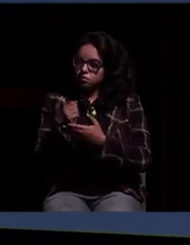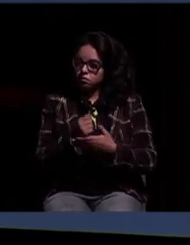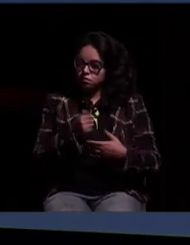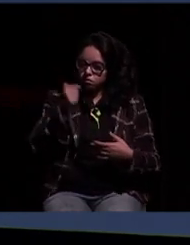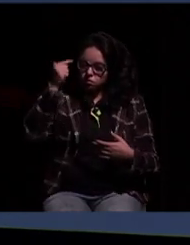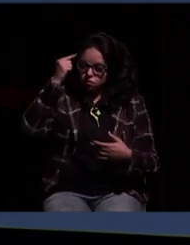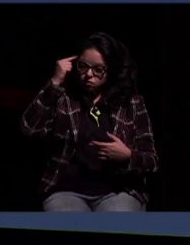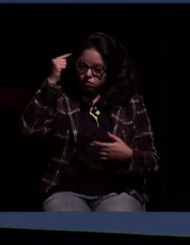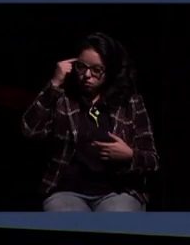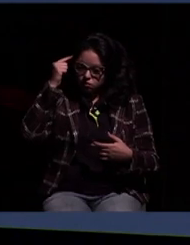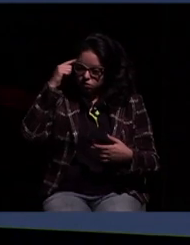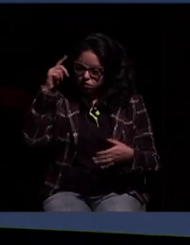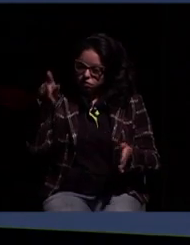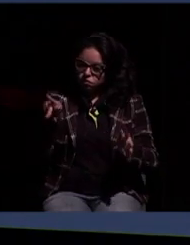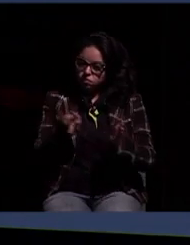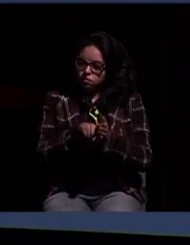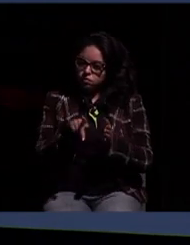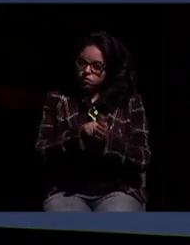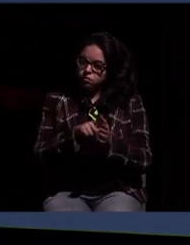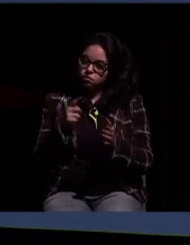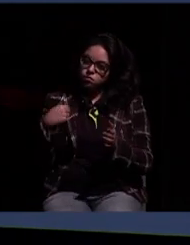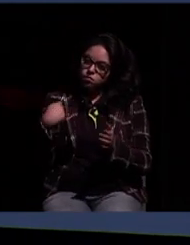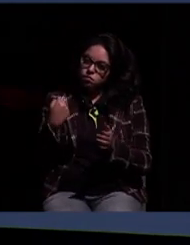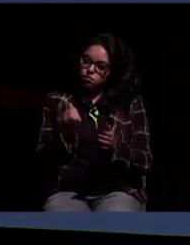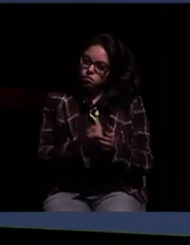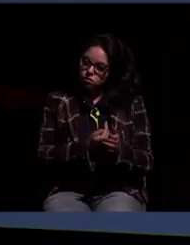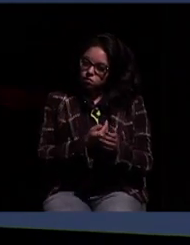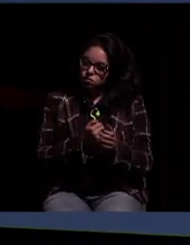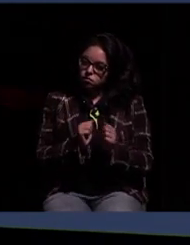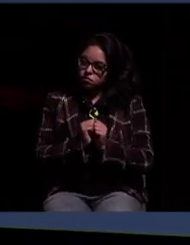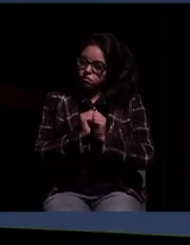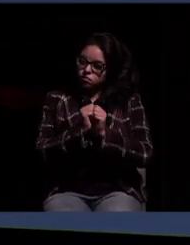and say that we anthropologists, run away from